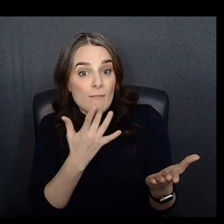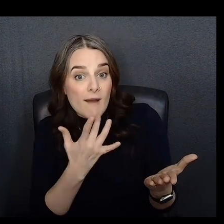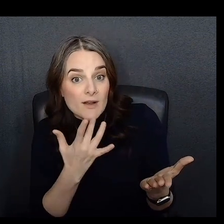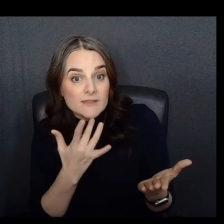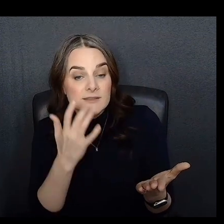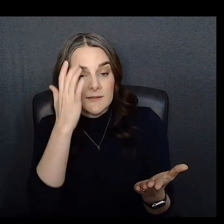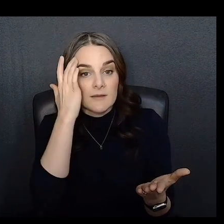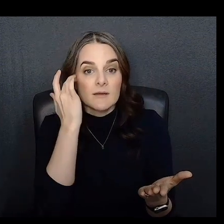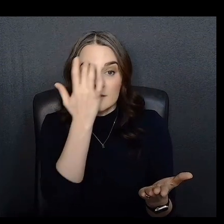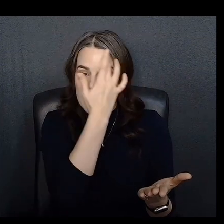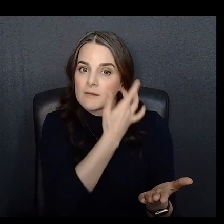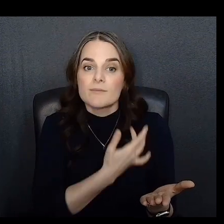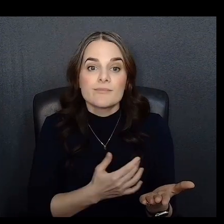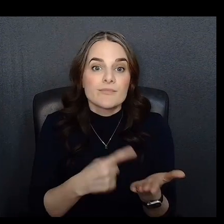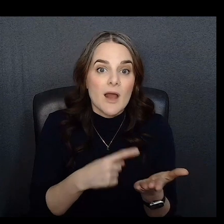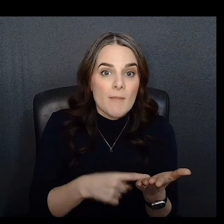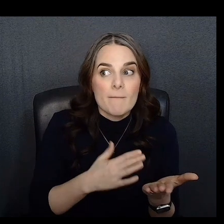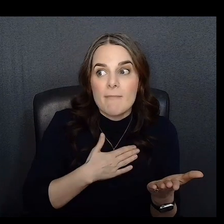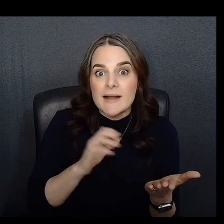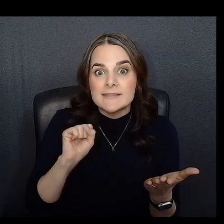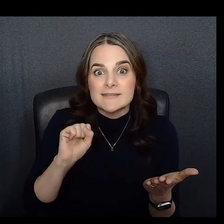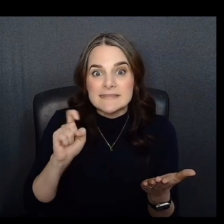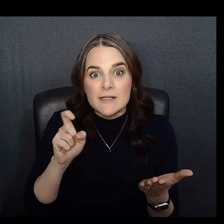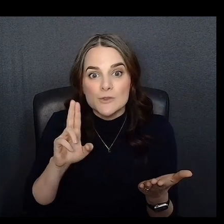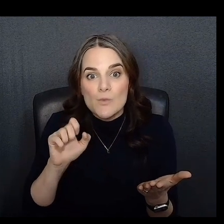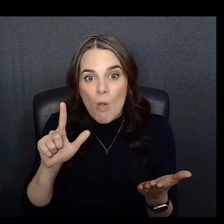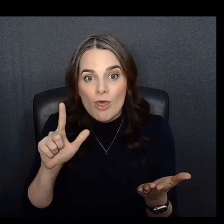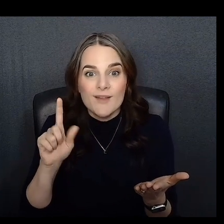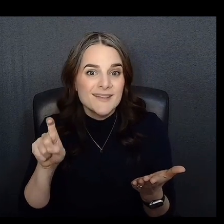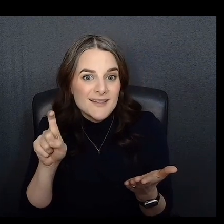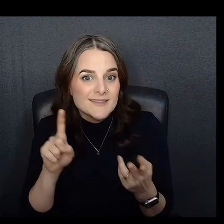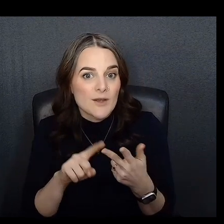to talk about their sexual needs, or just health in general.